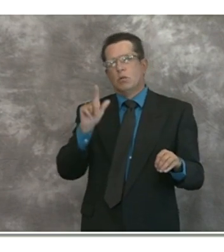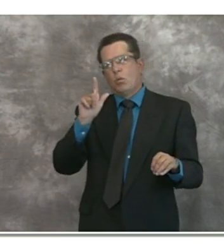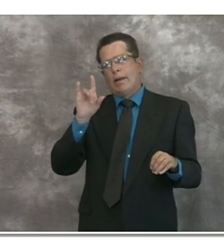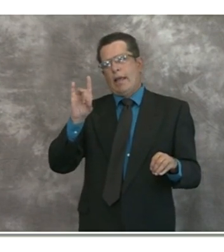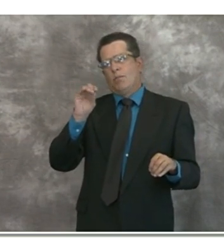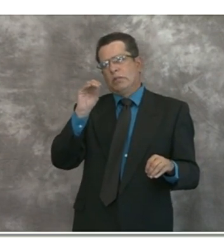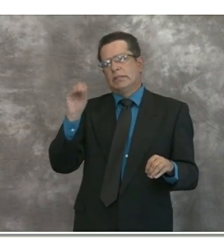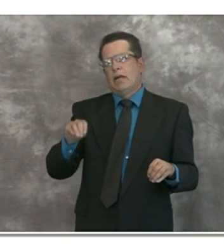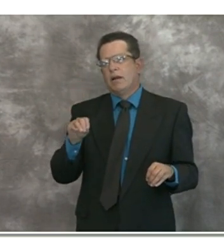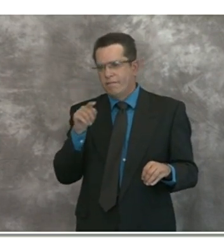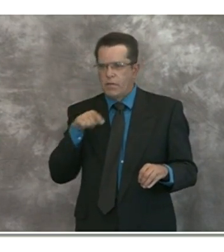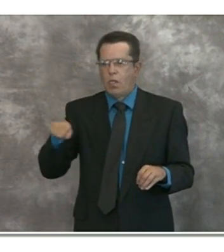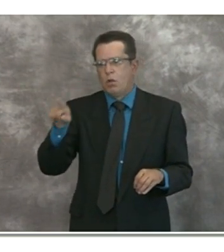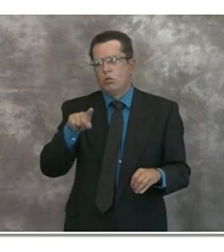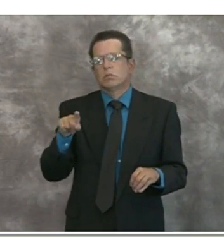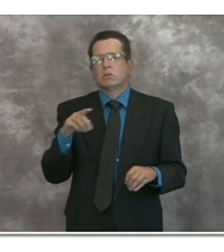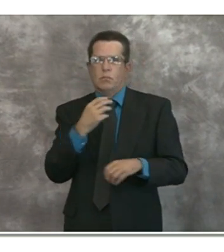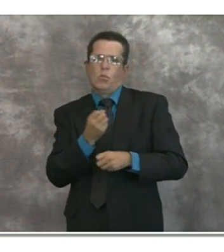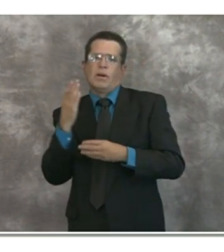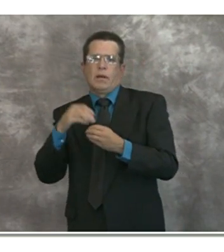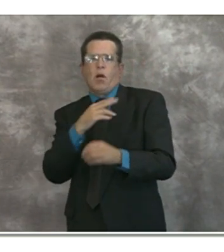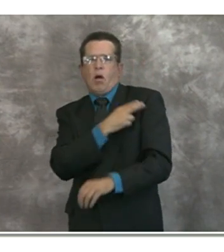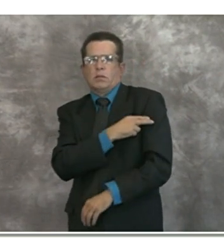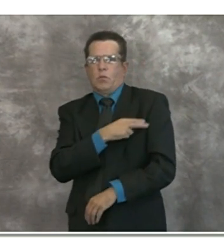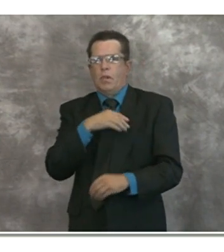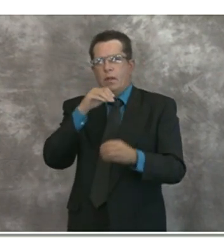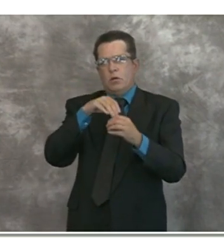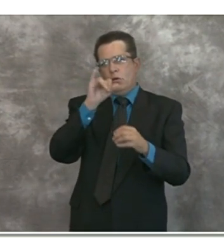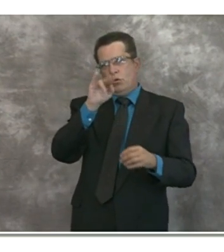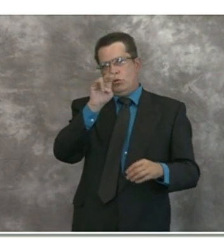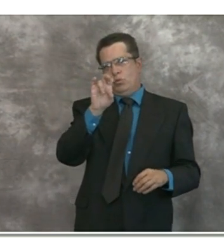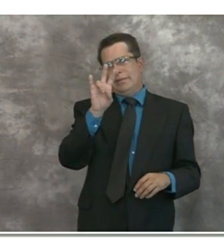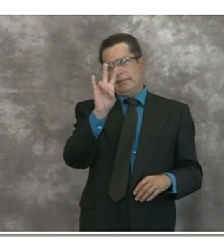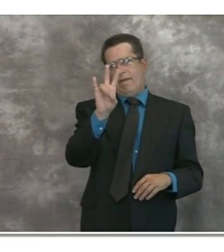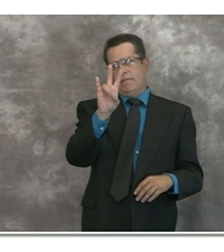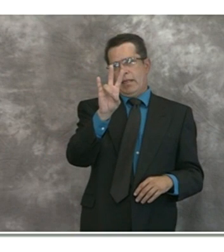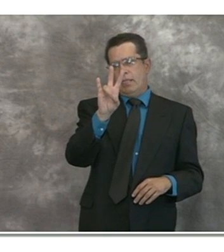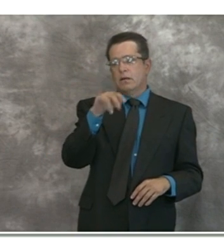BEEN ADMITTED TO THE ICU THIS NUMBER IS 5% OF THE TOTAL